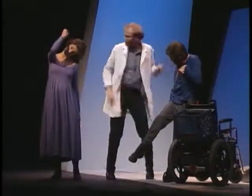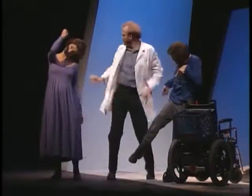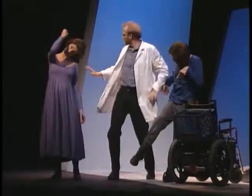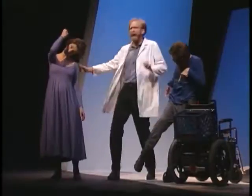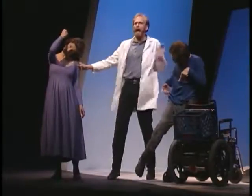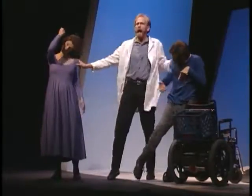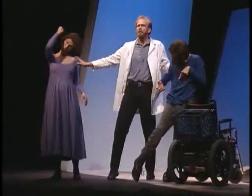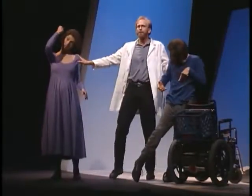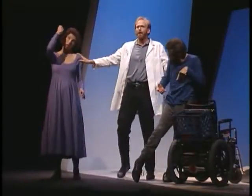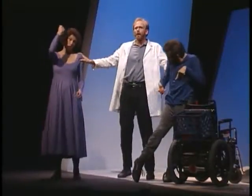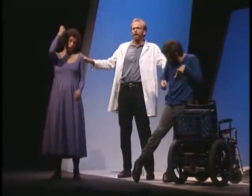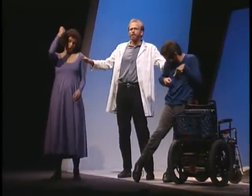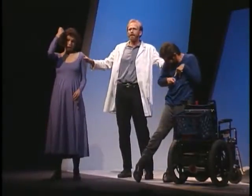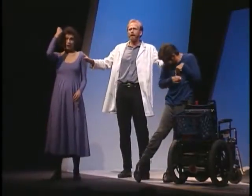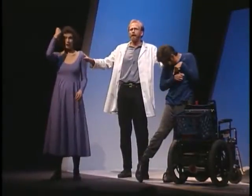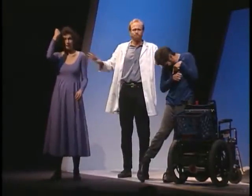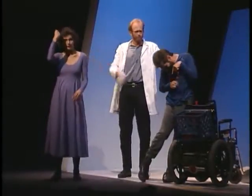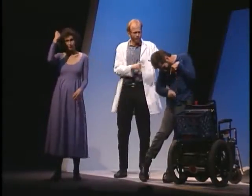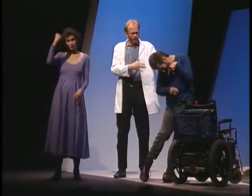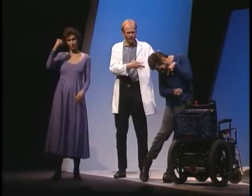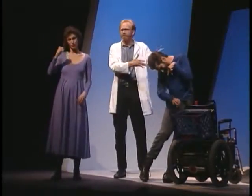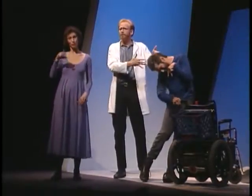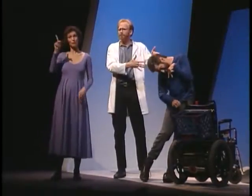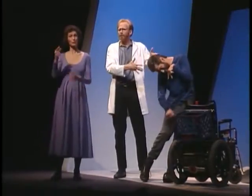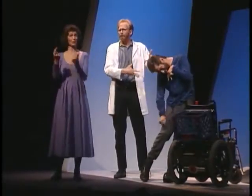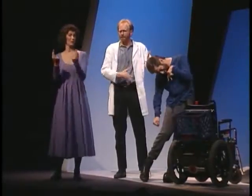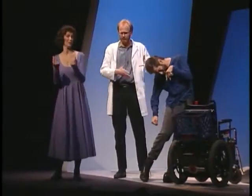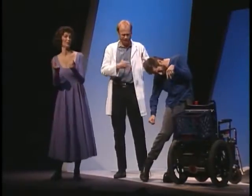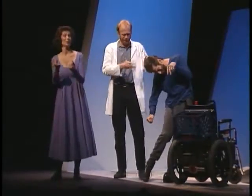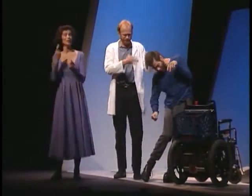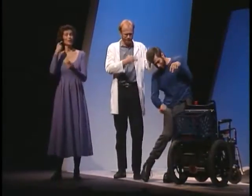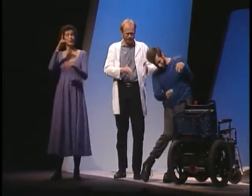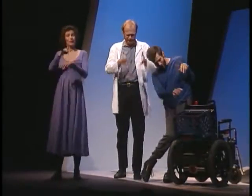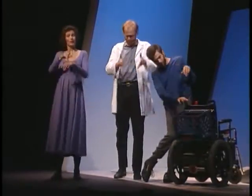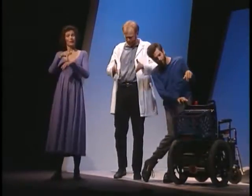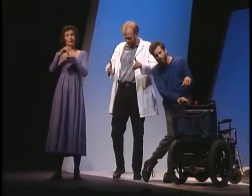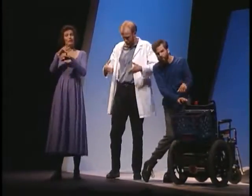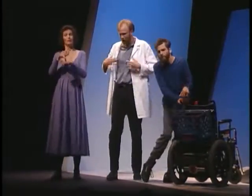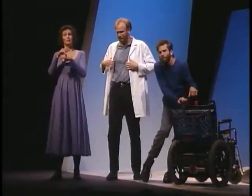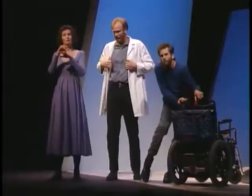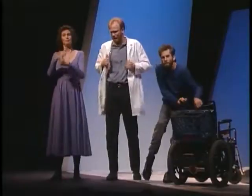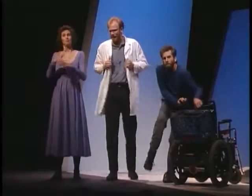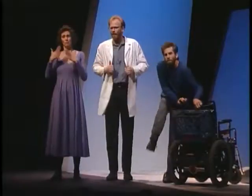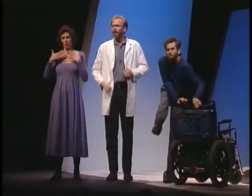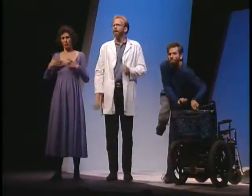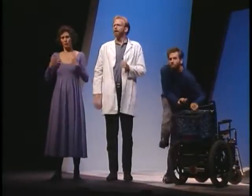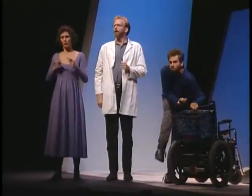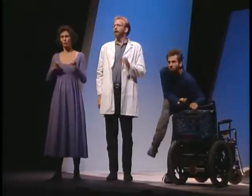ah the arm the disabled person is trying to maintain his overall sense of